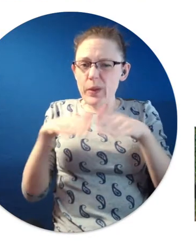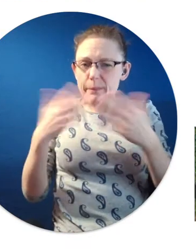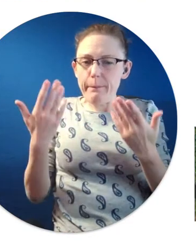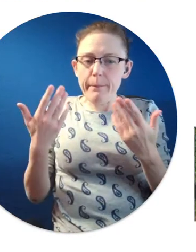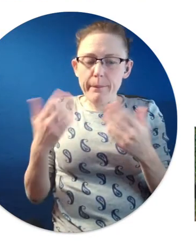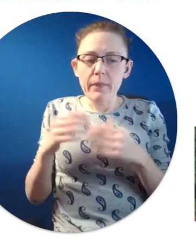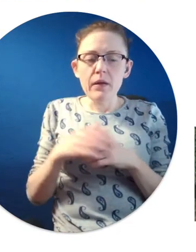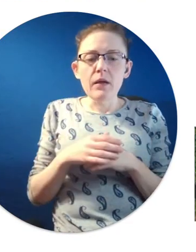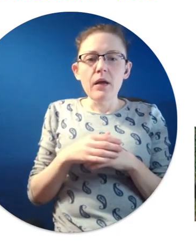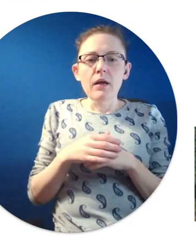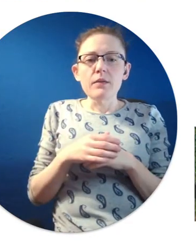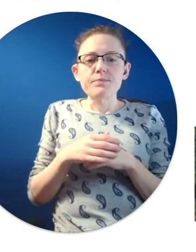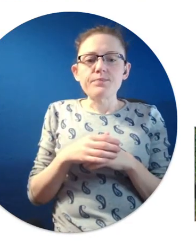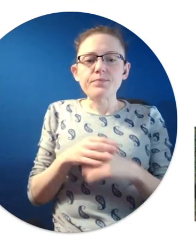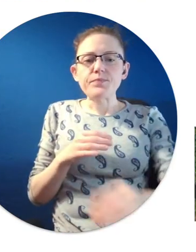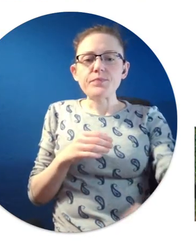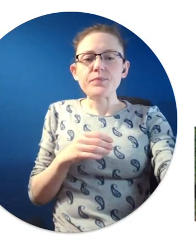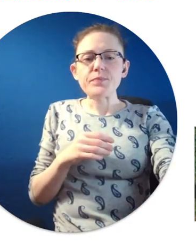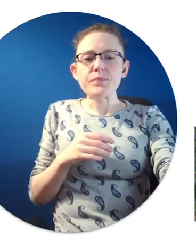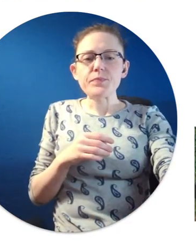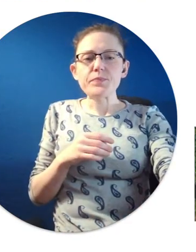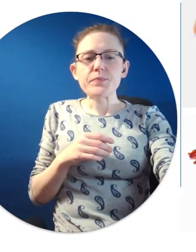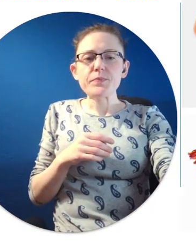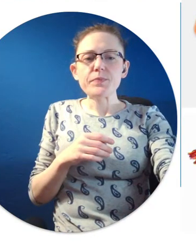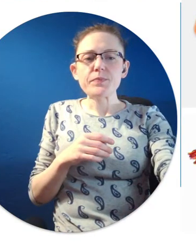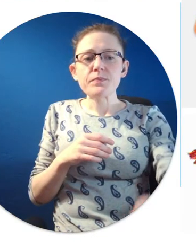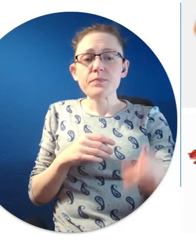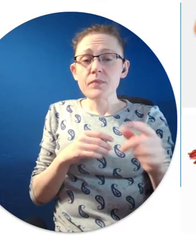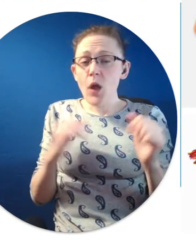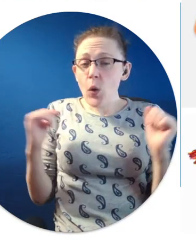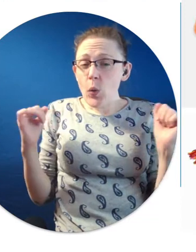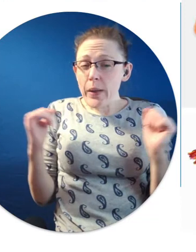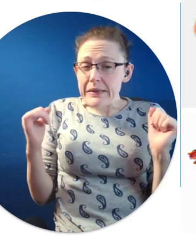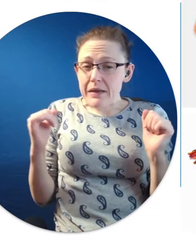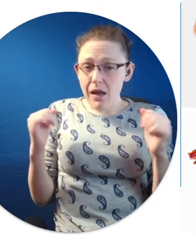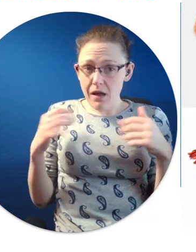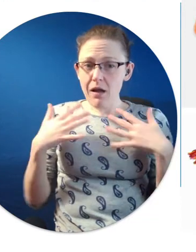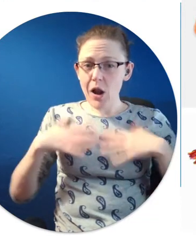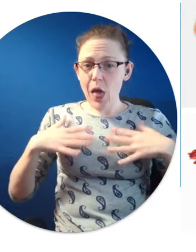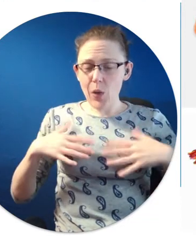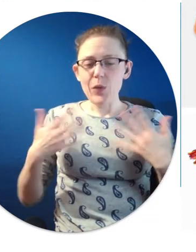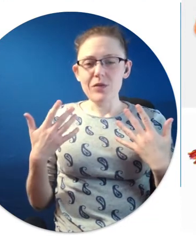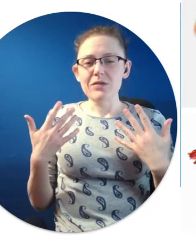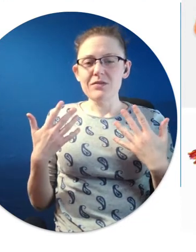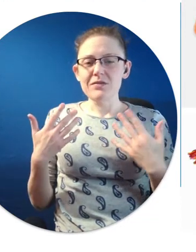Winter clothes now.